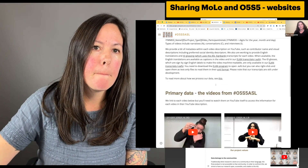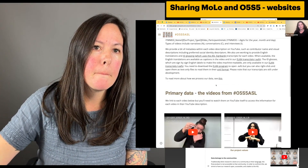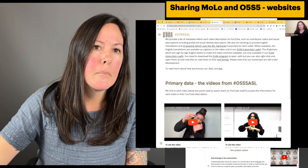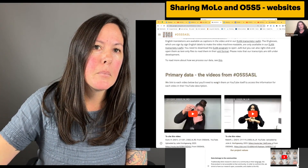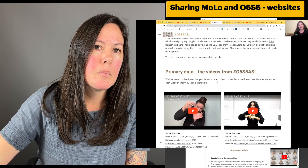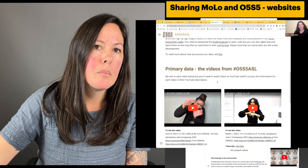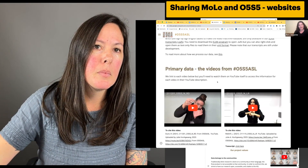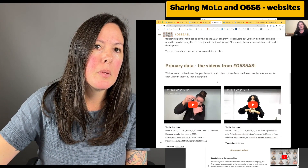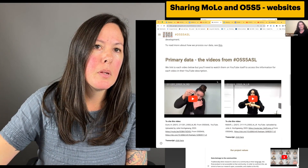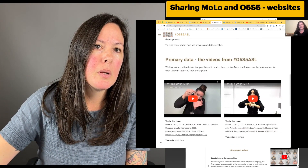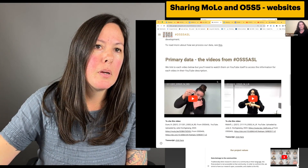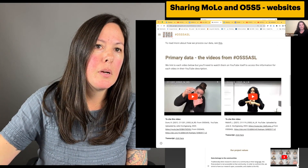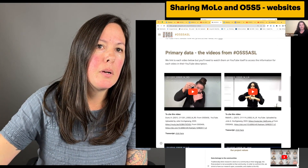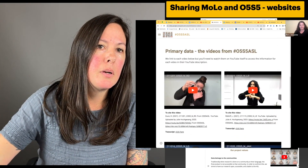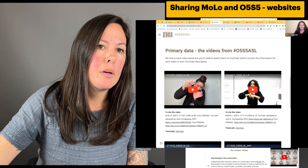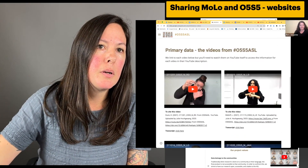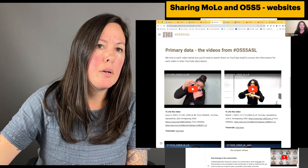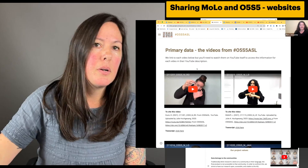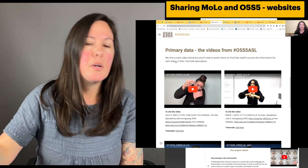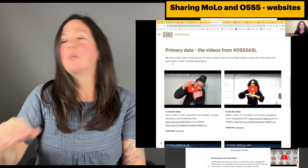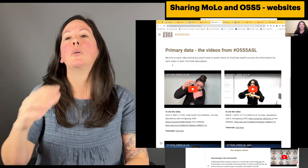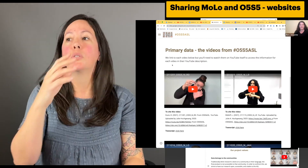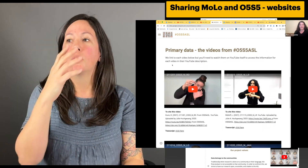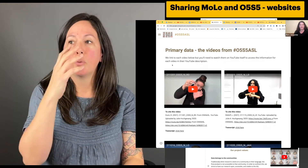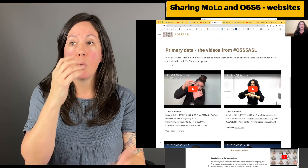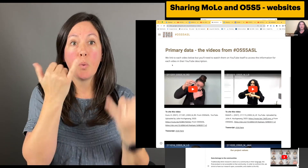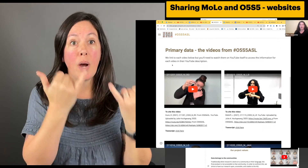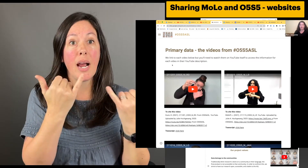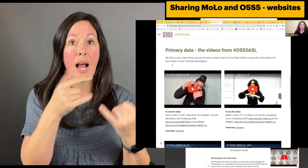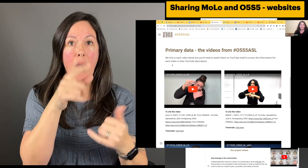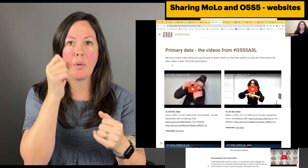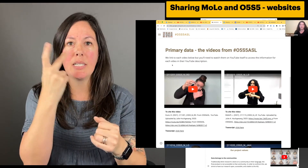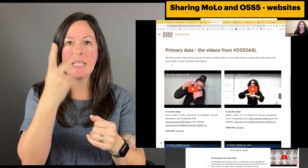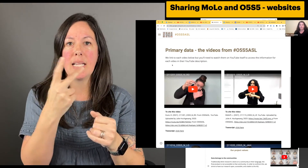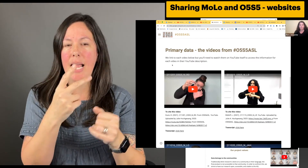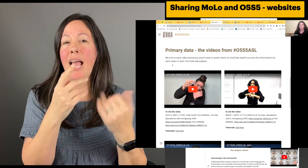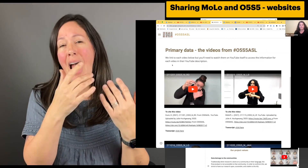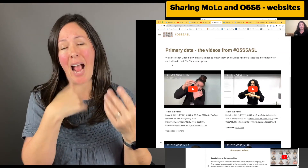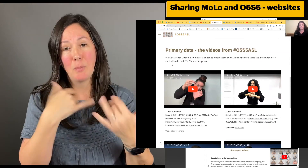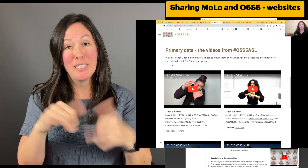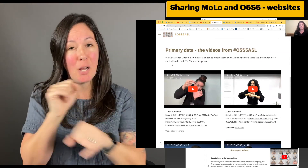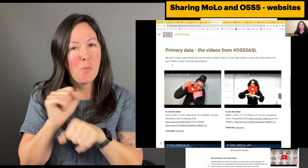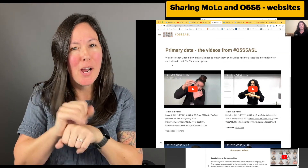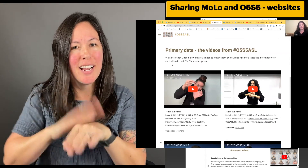demonstrating how we explain all of these things and how we have that all visible on the website where we post the